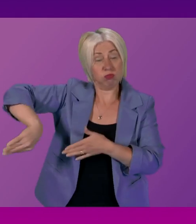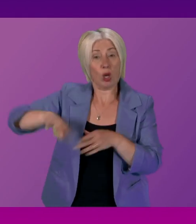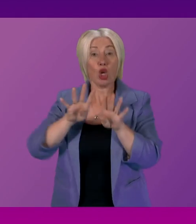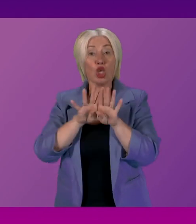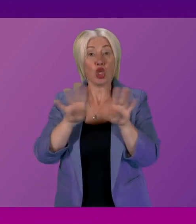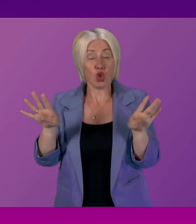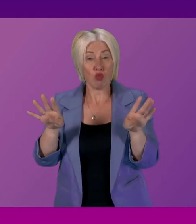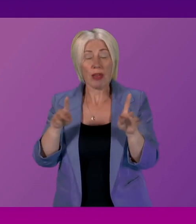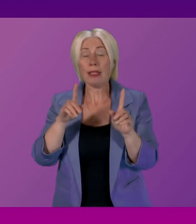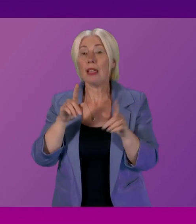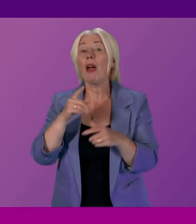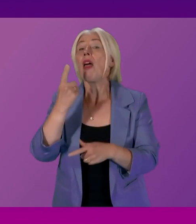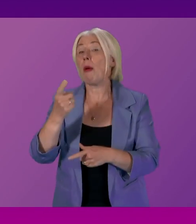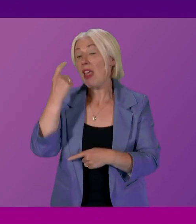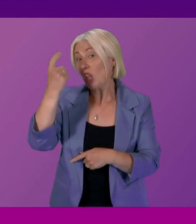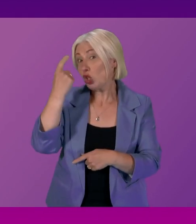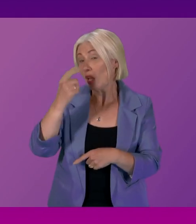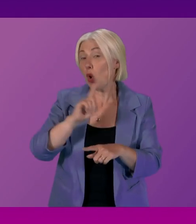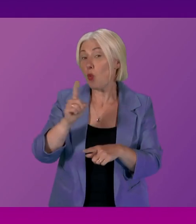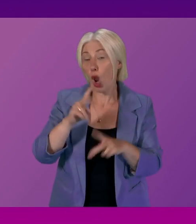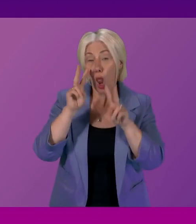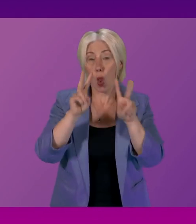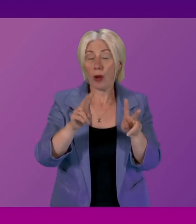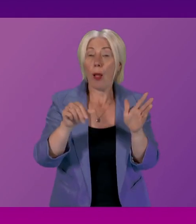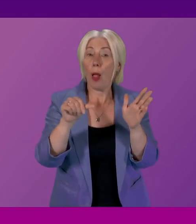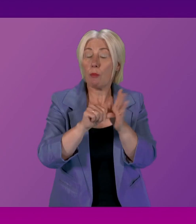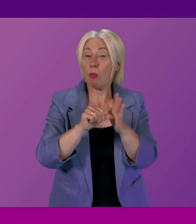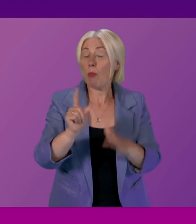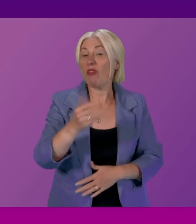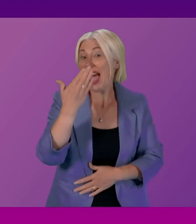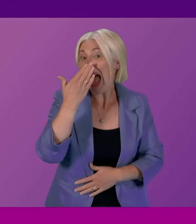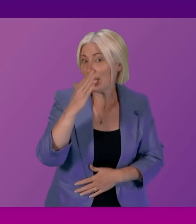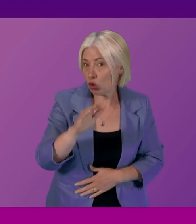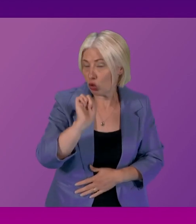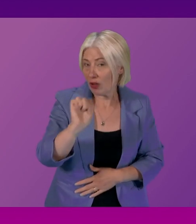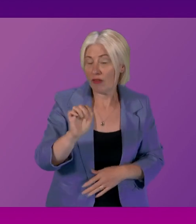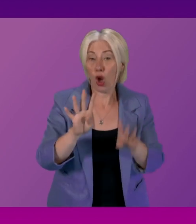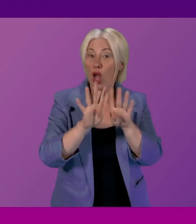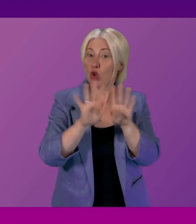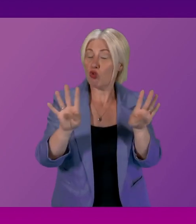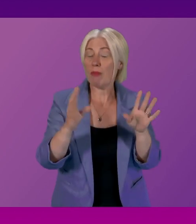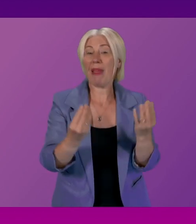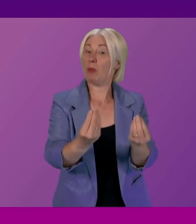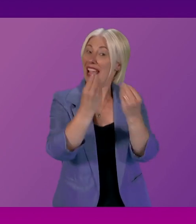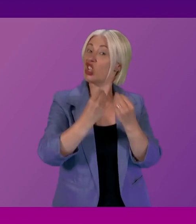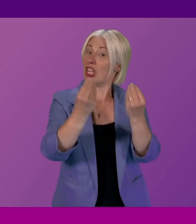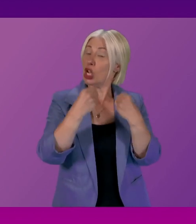it is worth considering whether the answer might lie in addressing problematic attitudes via juror education”.